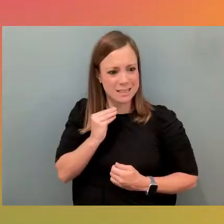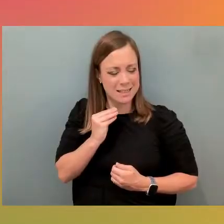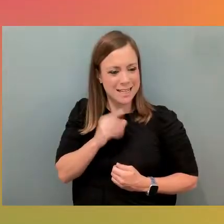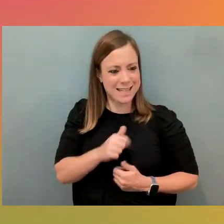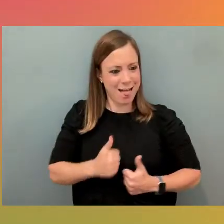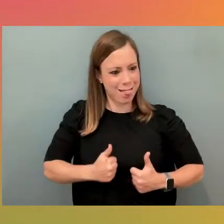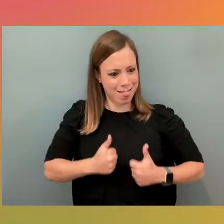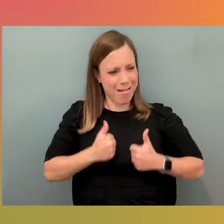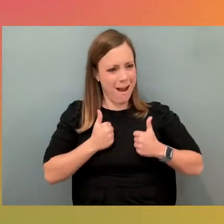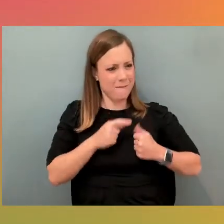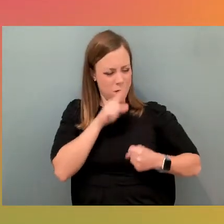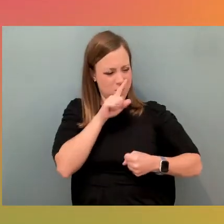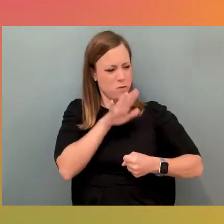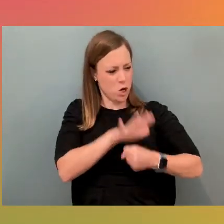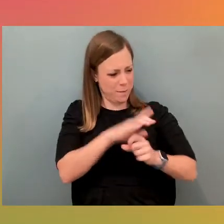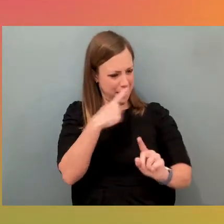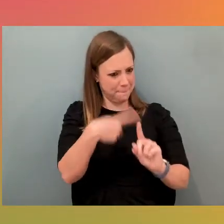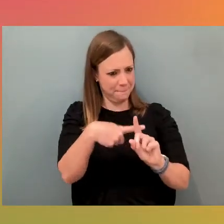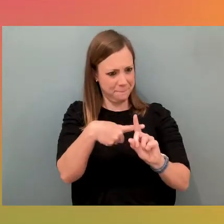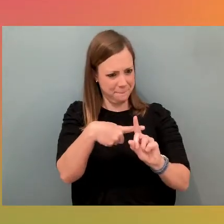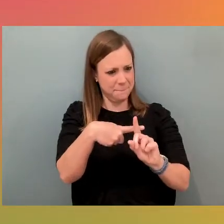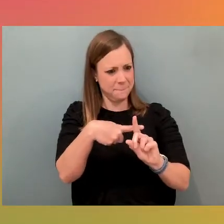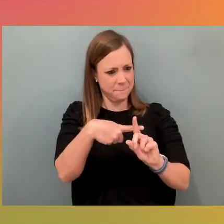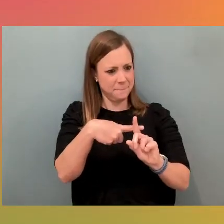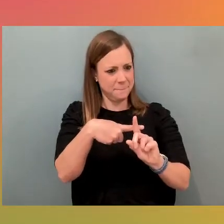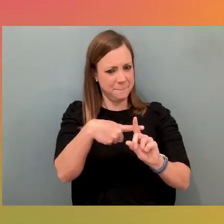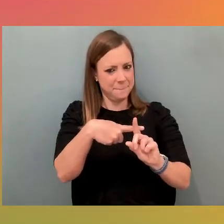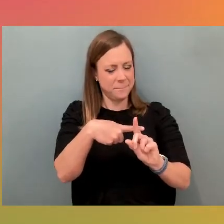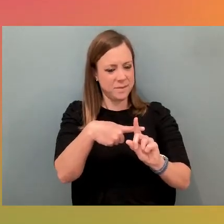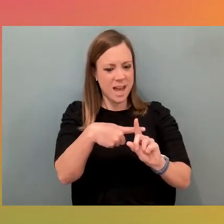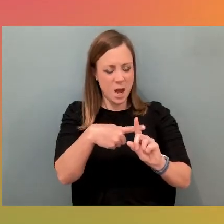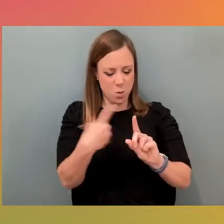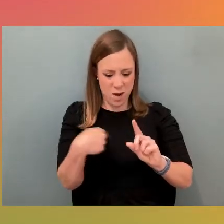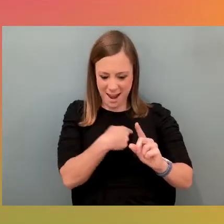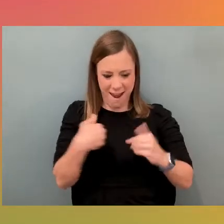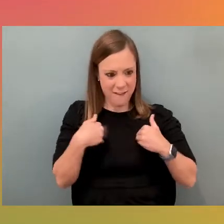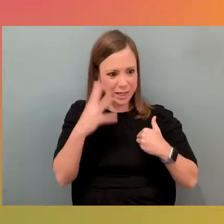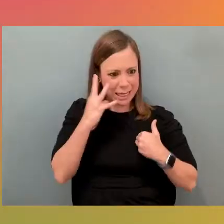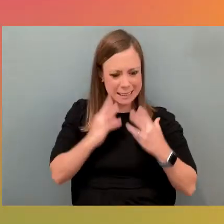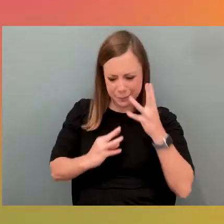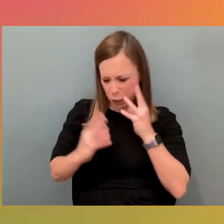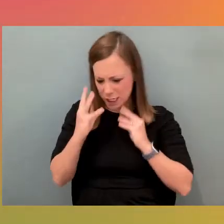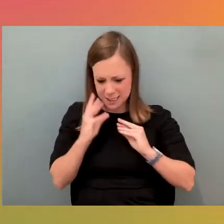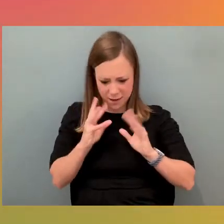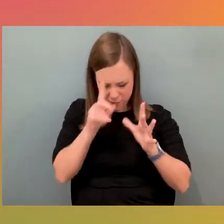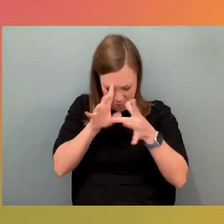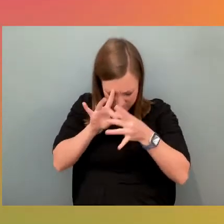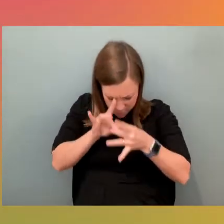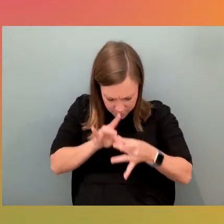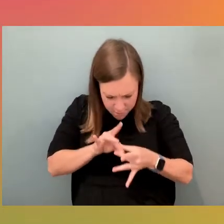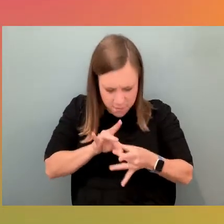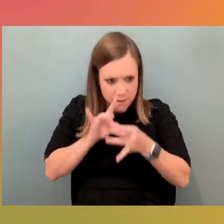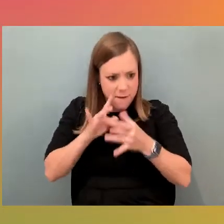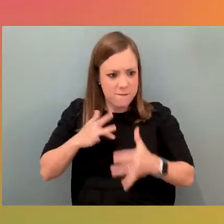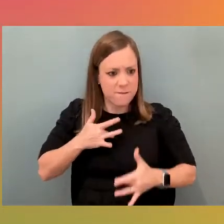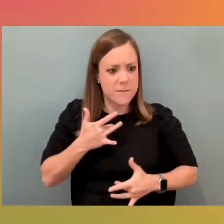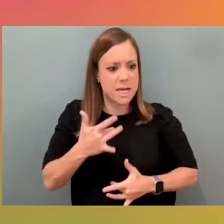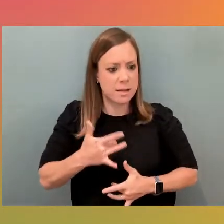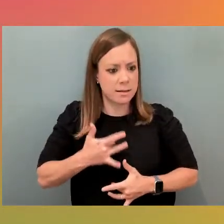INCREDIBLE SPECIAL EXPERIENCE. BECAUSE IT REALLY I THINK IT'S SO LIFE AFFIRMING.